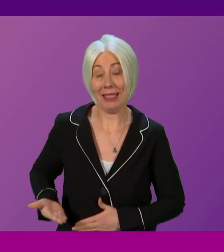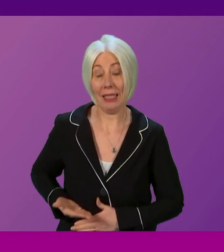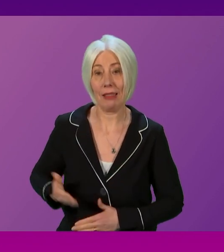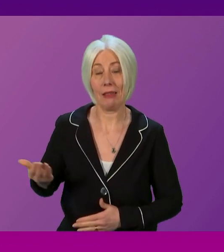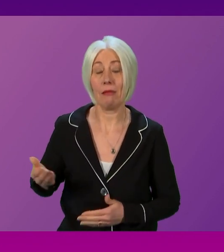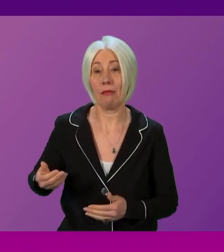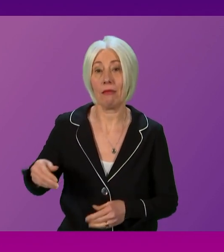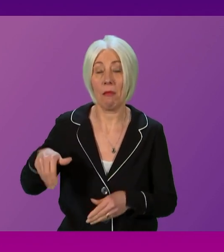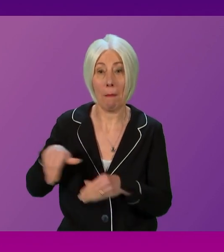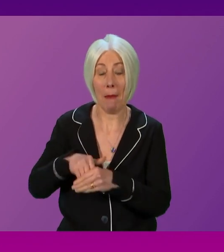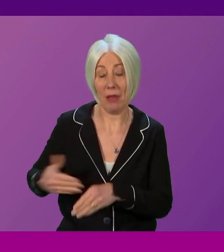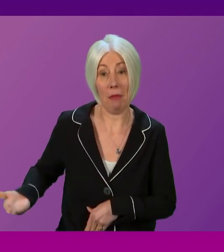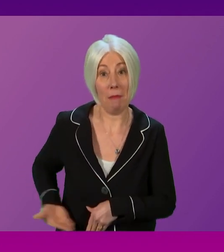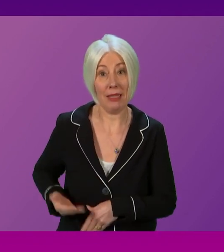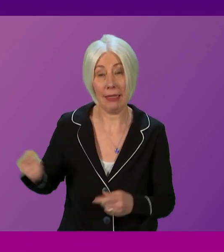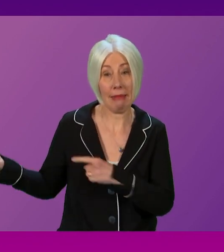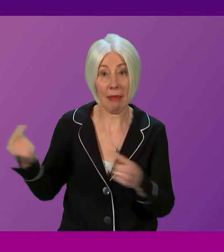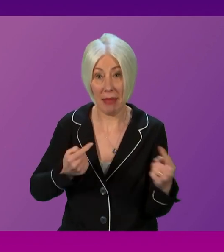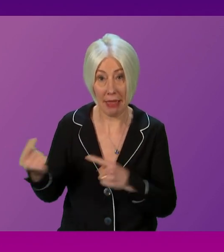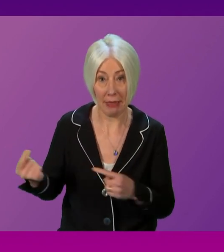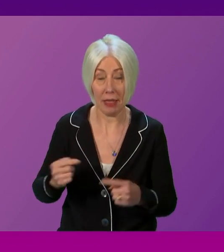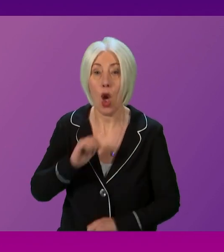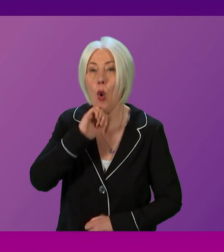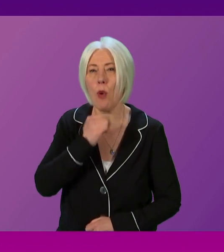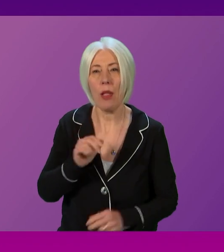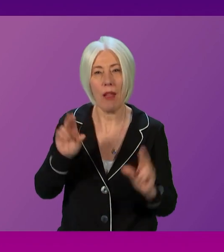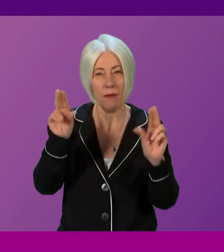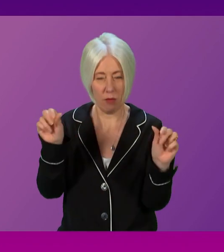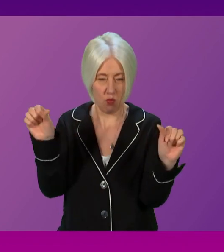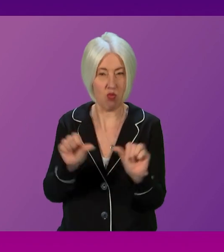debate in the name of Fergus Ewing. There will now be a short suspension to allow